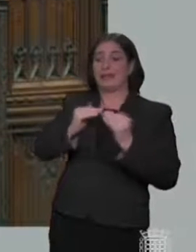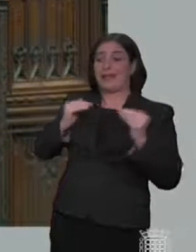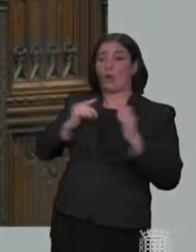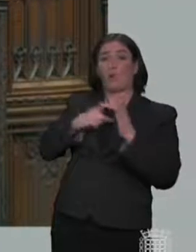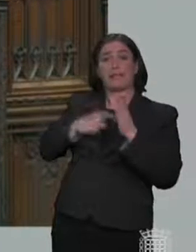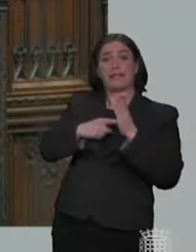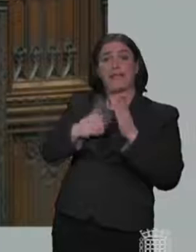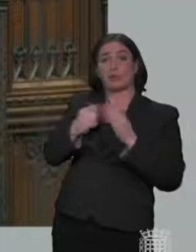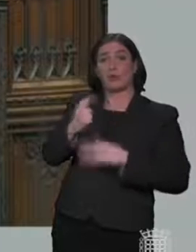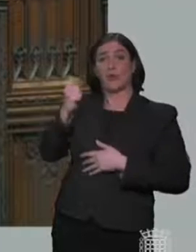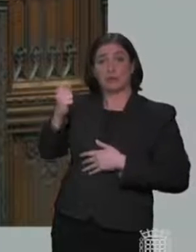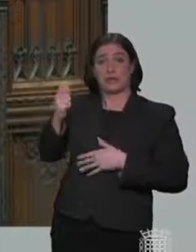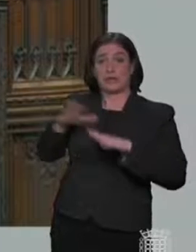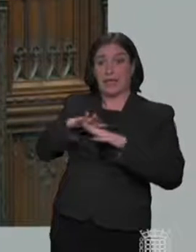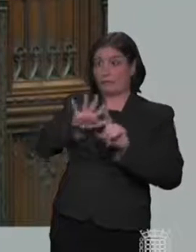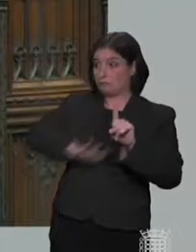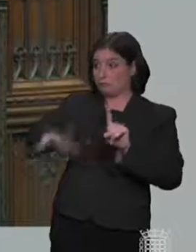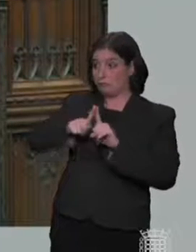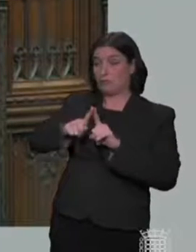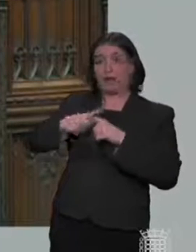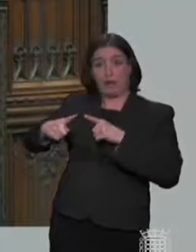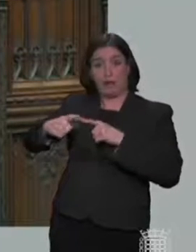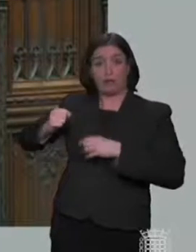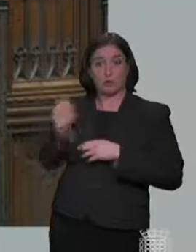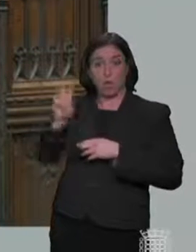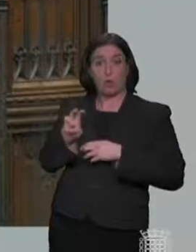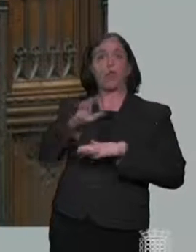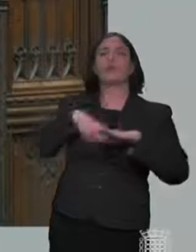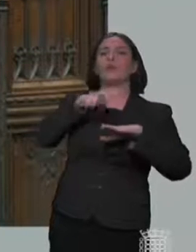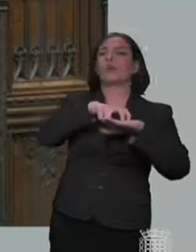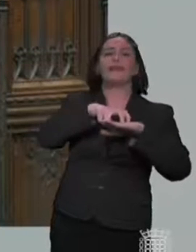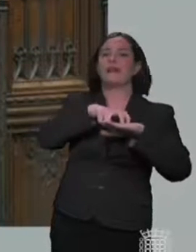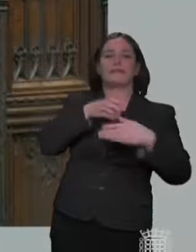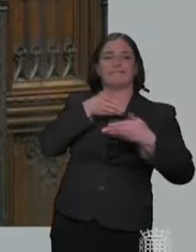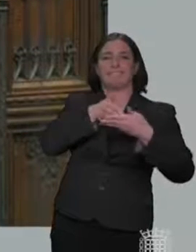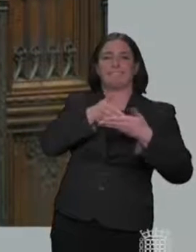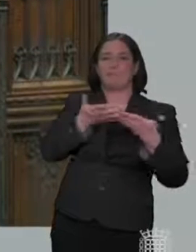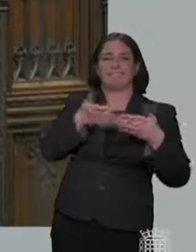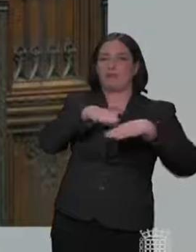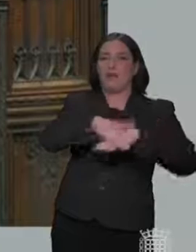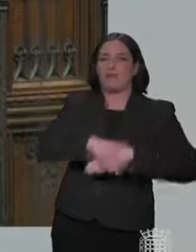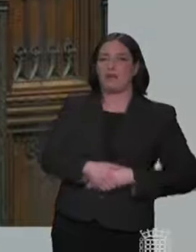in northern ireland clause 1 puts on a statutory footing what was set